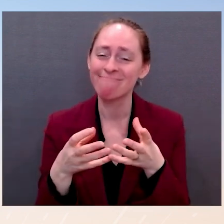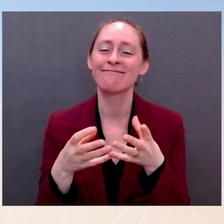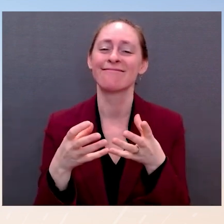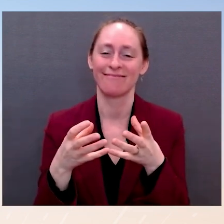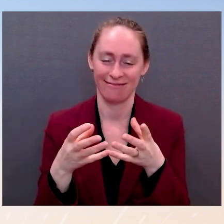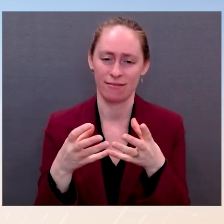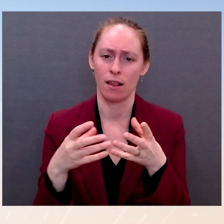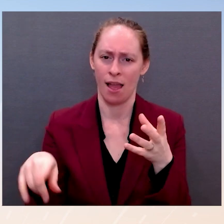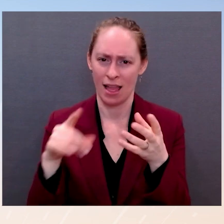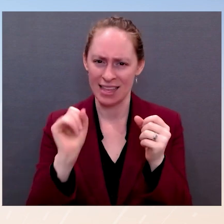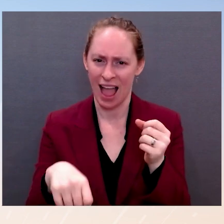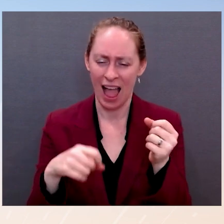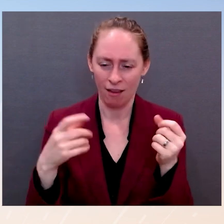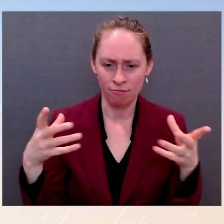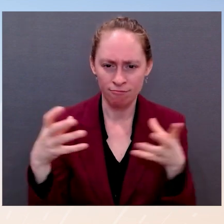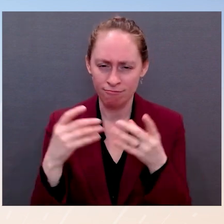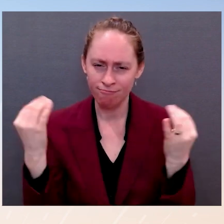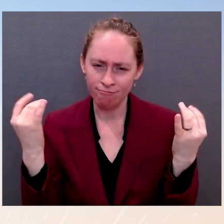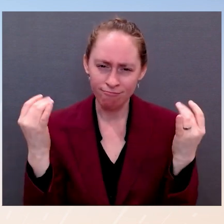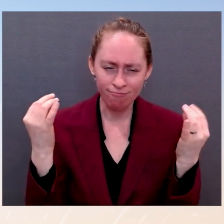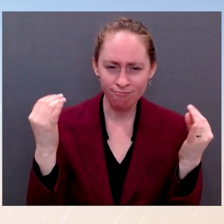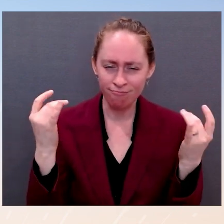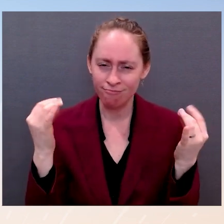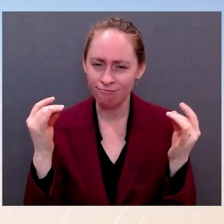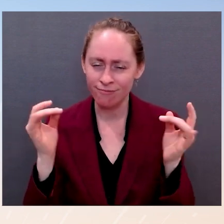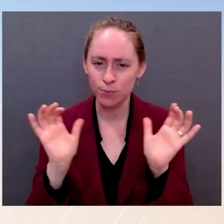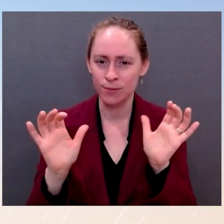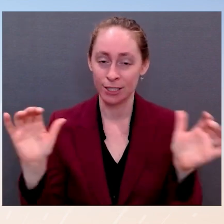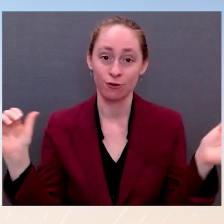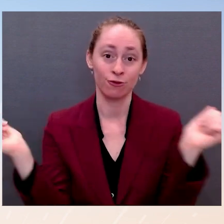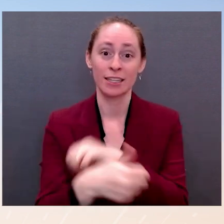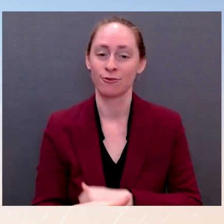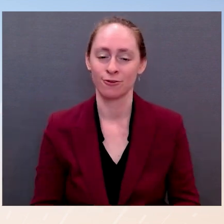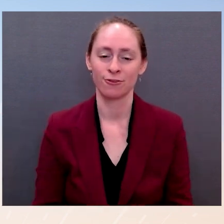we can we can fight that, we can change this and we can,